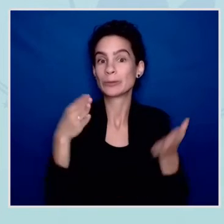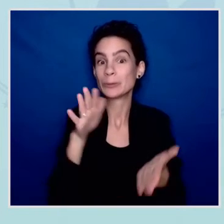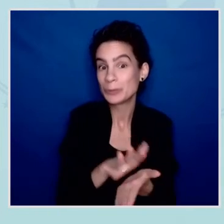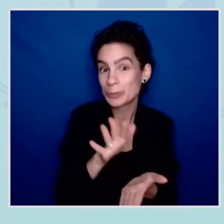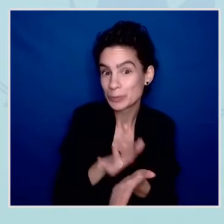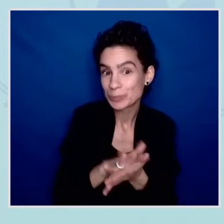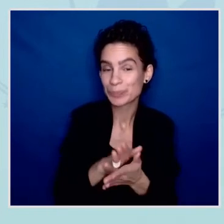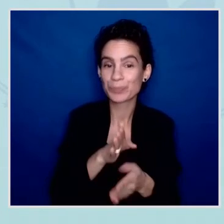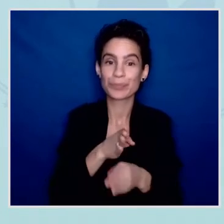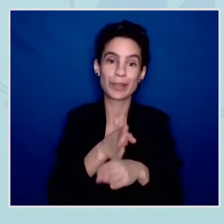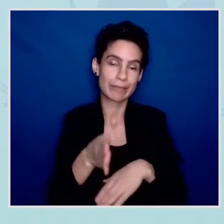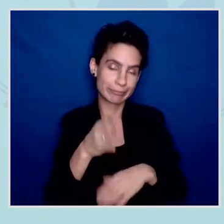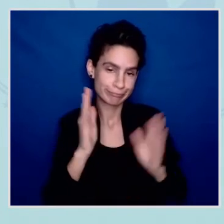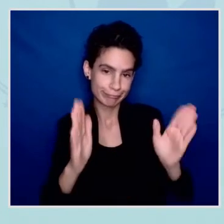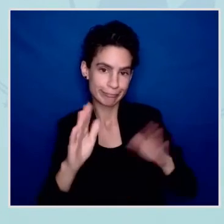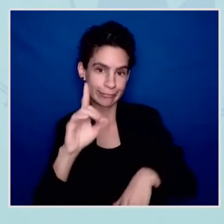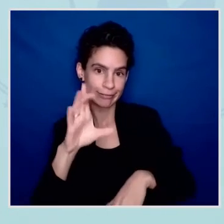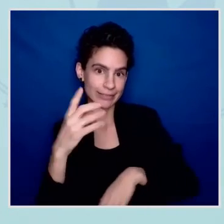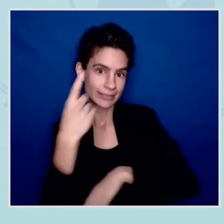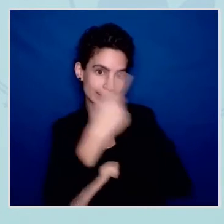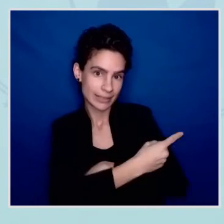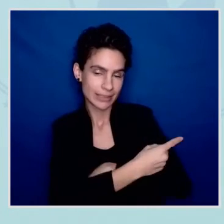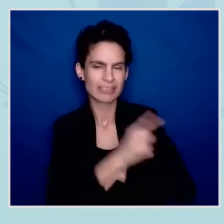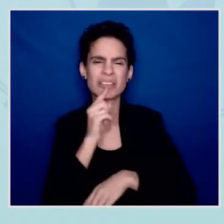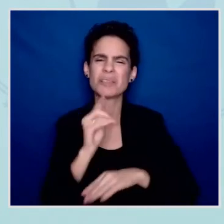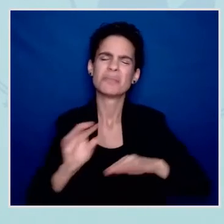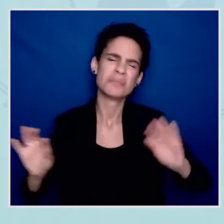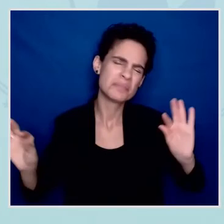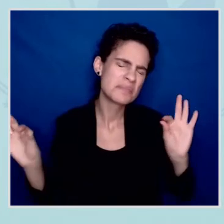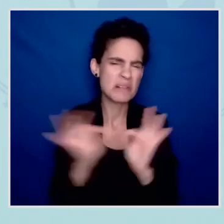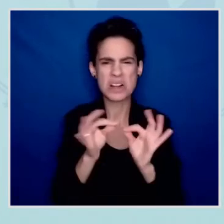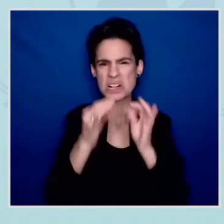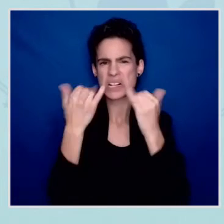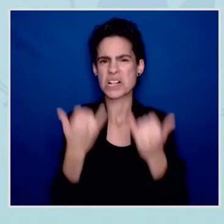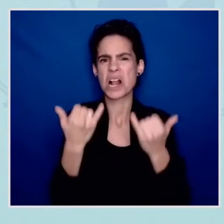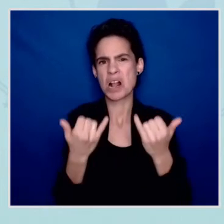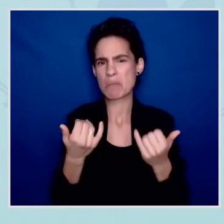AND MATERIAL TO CHILDREN THAT CAN PROVIDE FOR THE SAFE